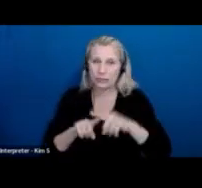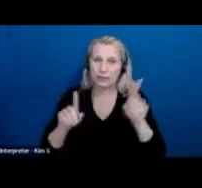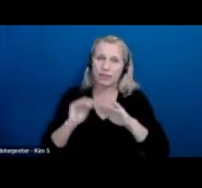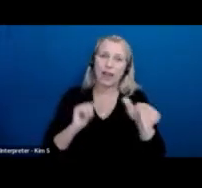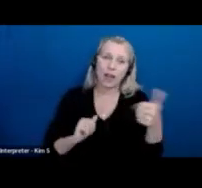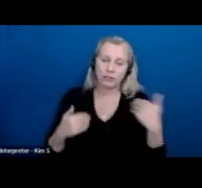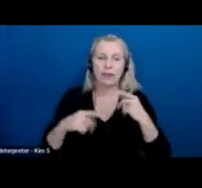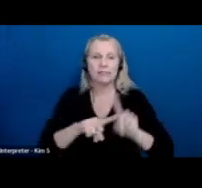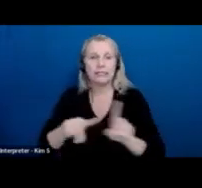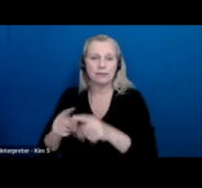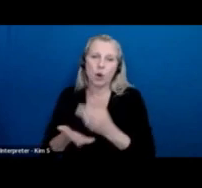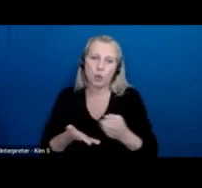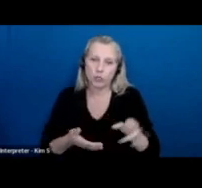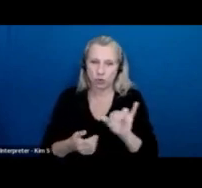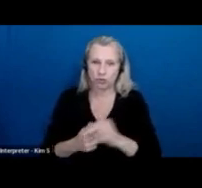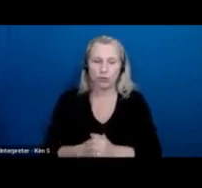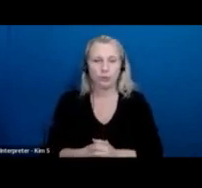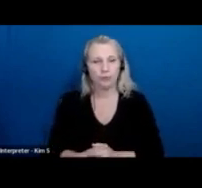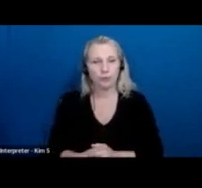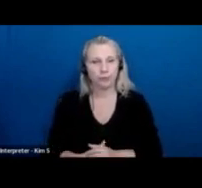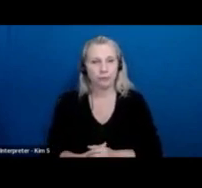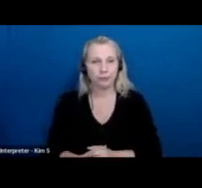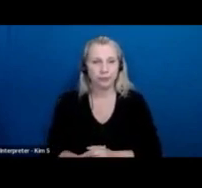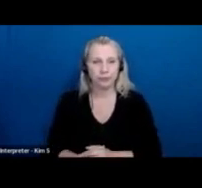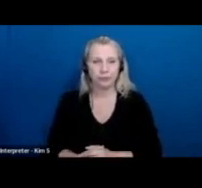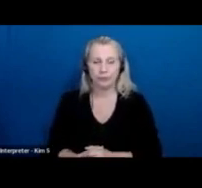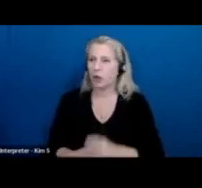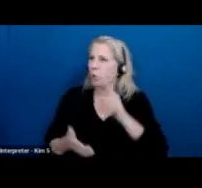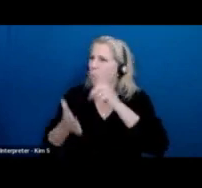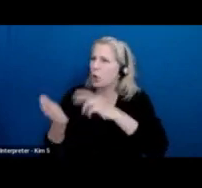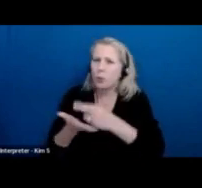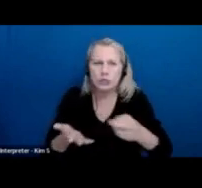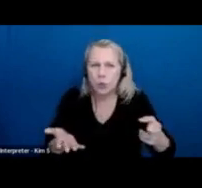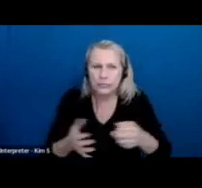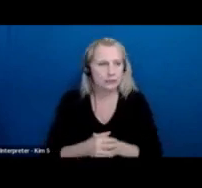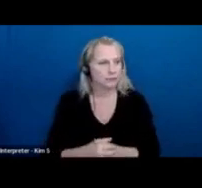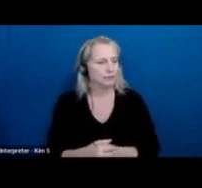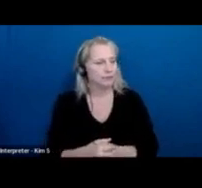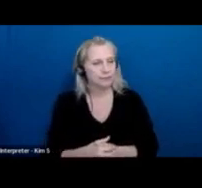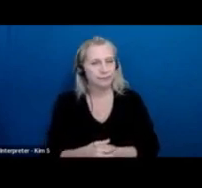different resources too. What are resources? Resources are